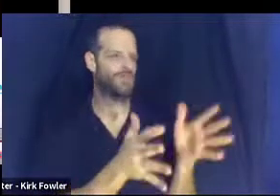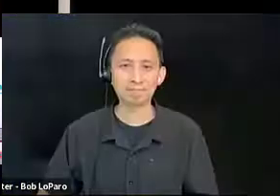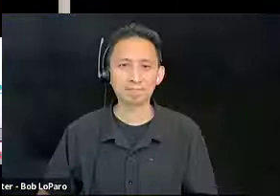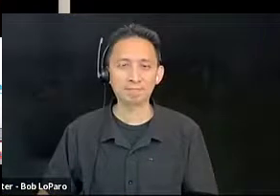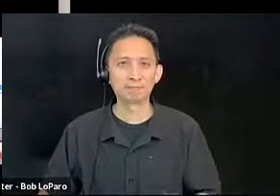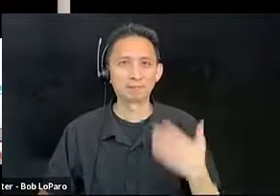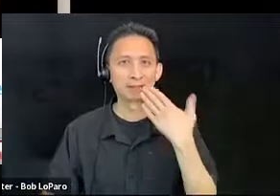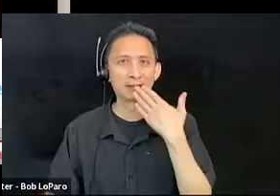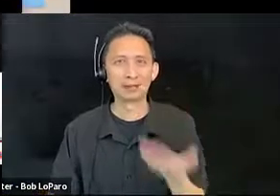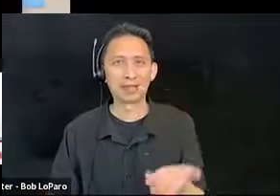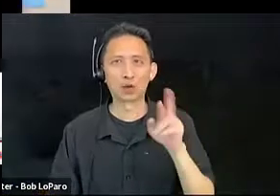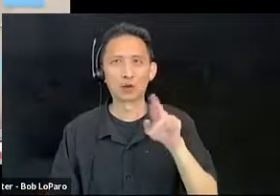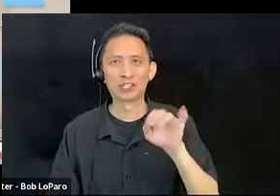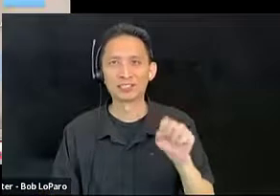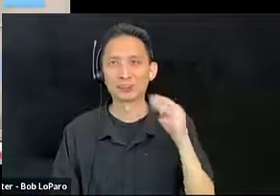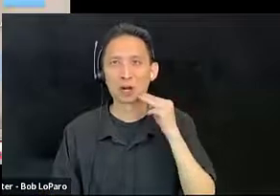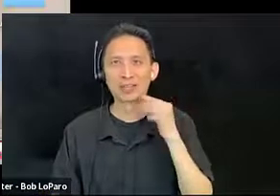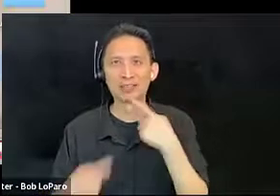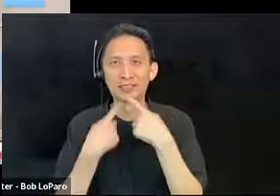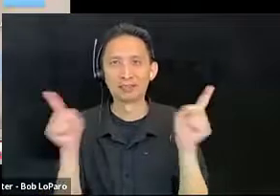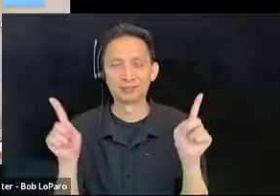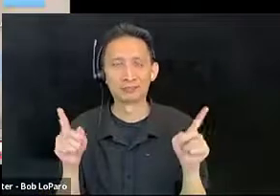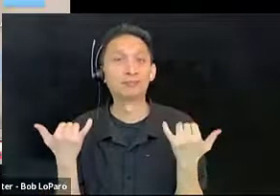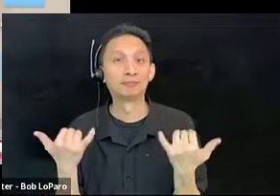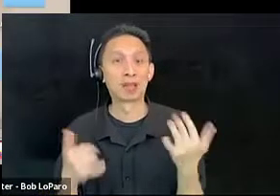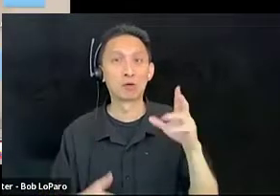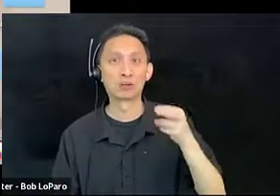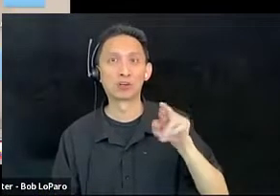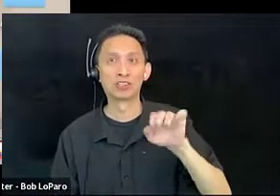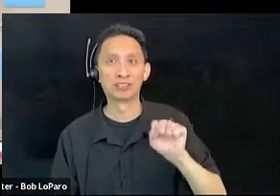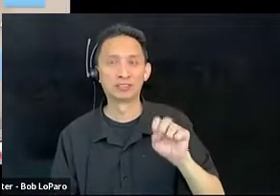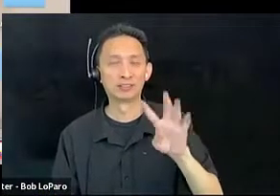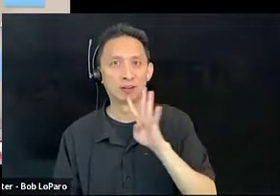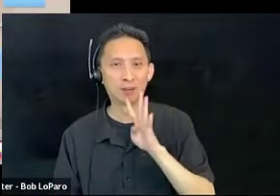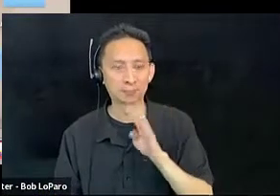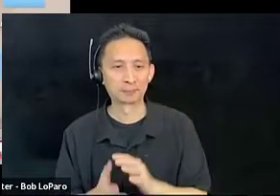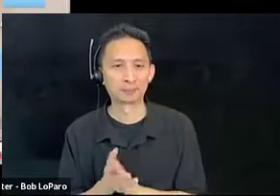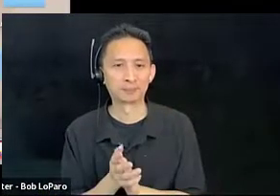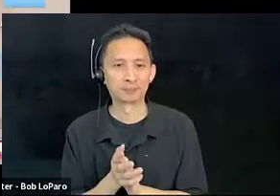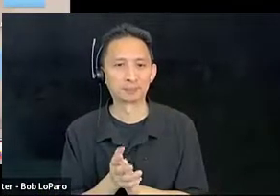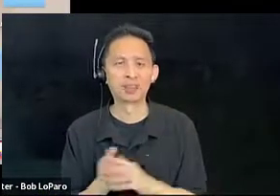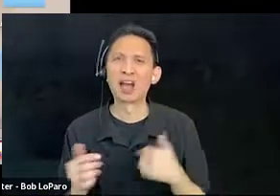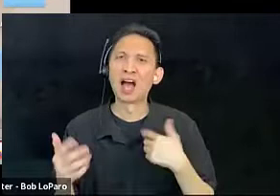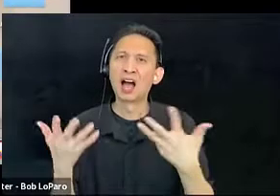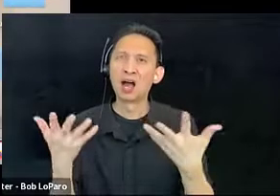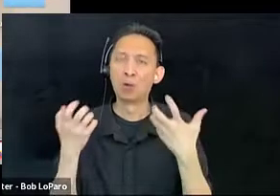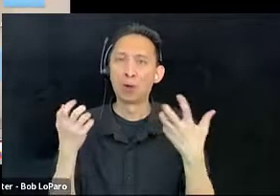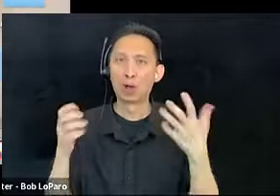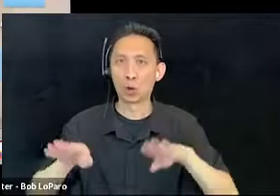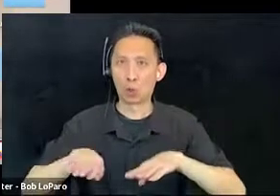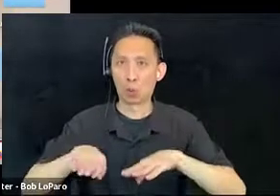Cool. Oh, thank you. So, I wanna open it up for you first and just show you what it looks like